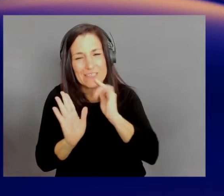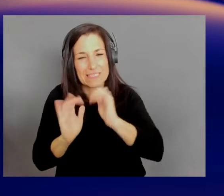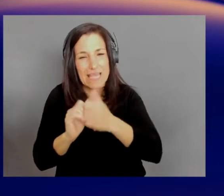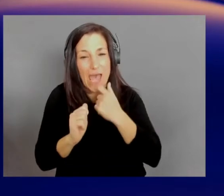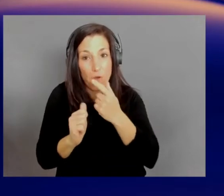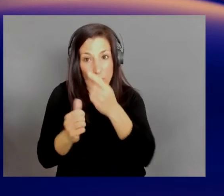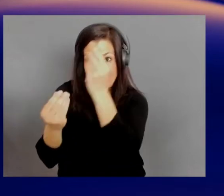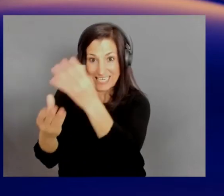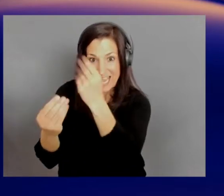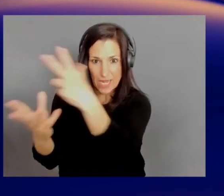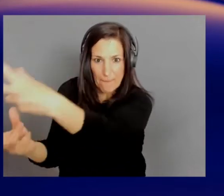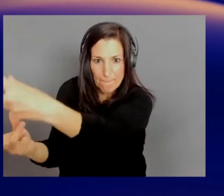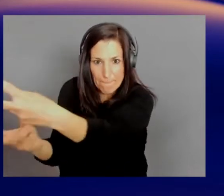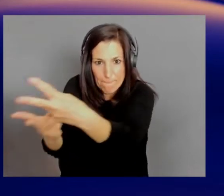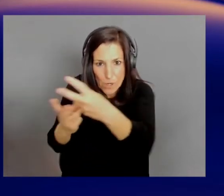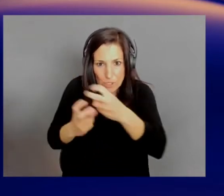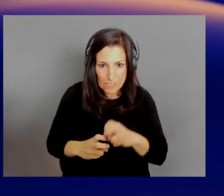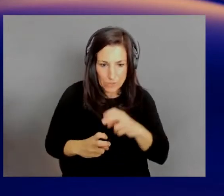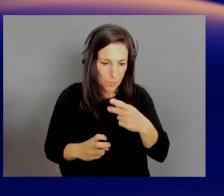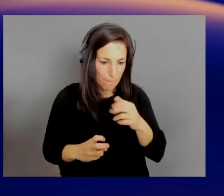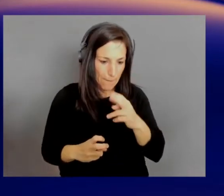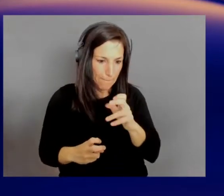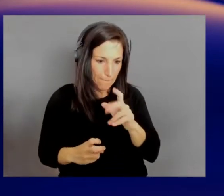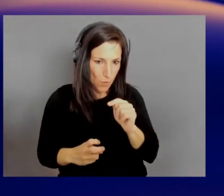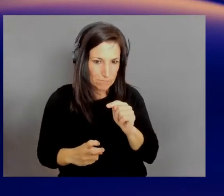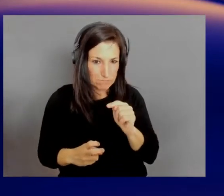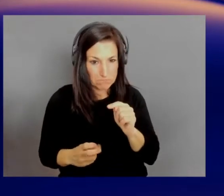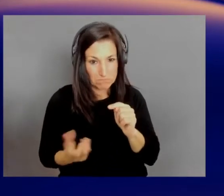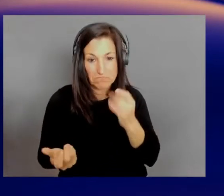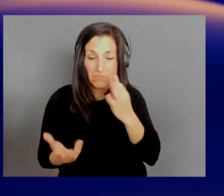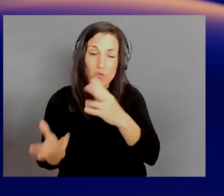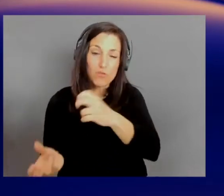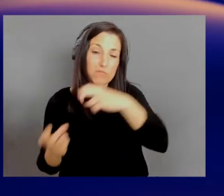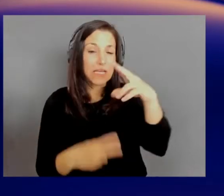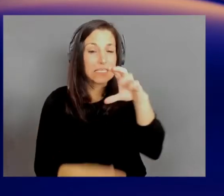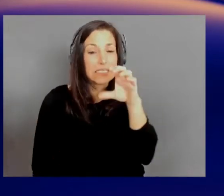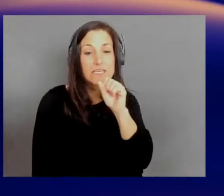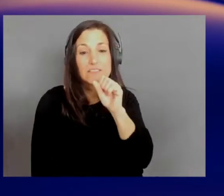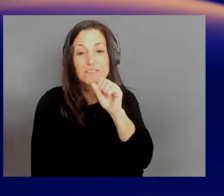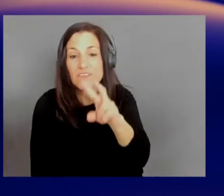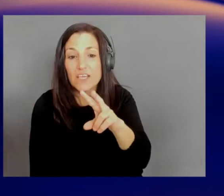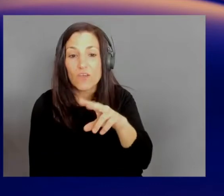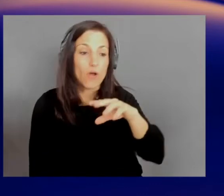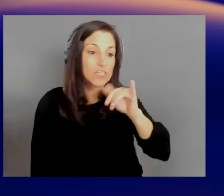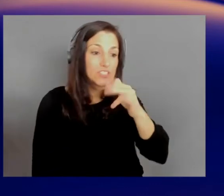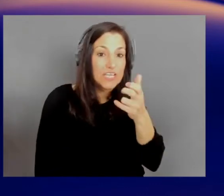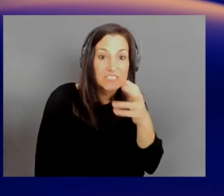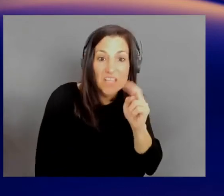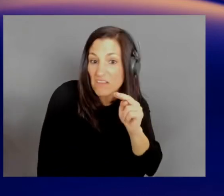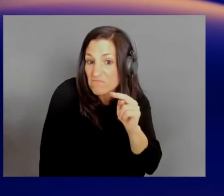if I wanted to do nothing but upload a CSV or a JSON file and start sending SMS messages, I could do that.